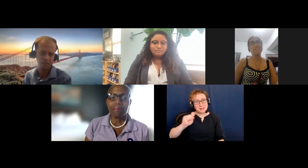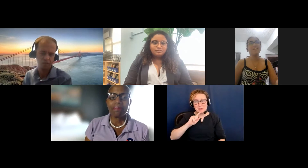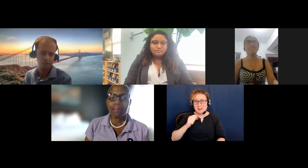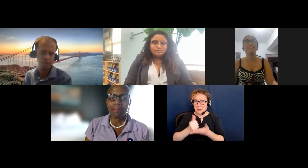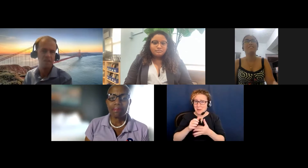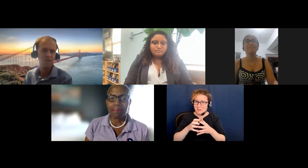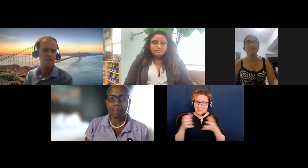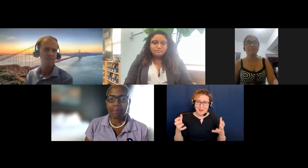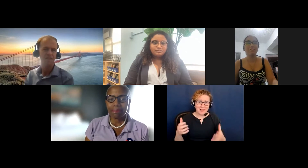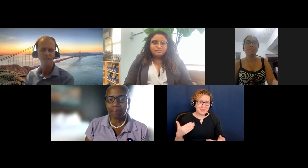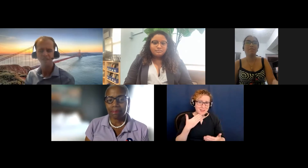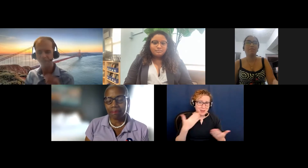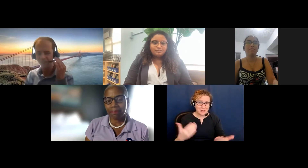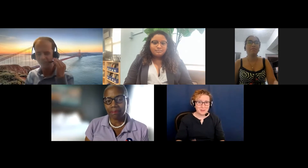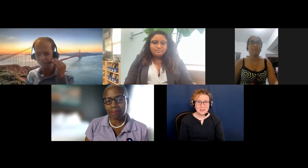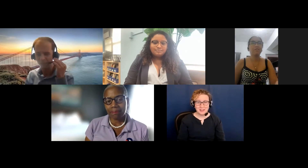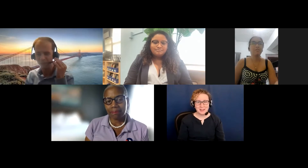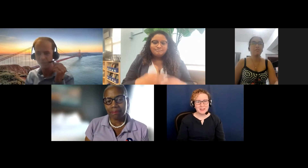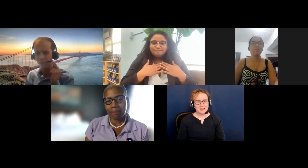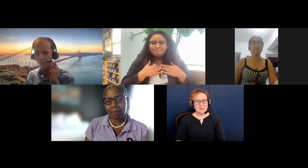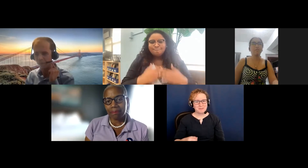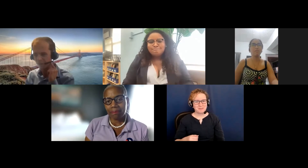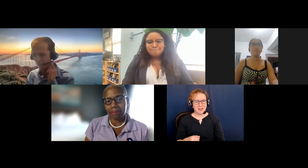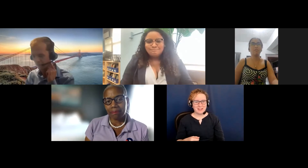Thanks. It seems like one of the things that you learned